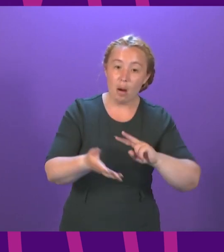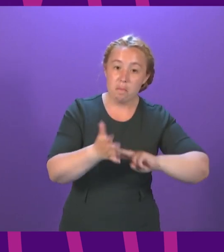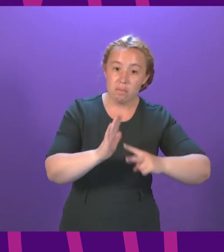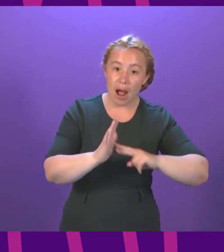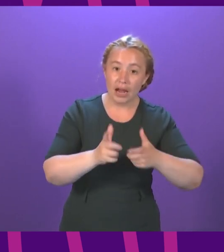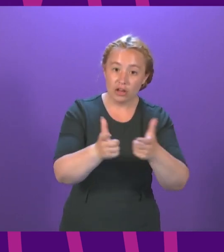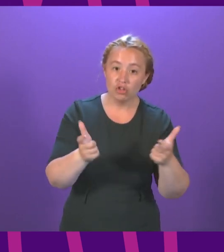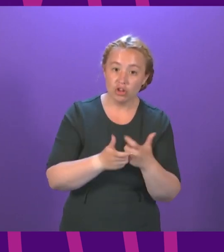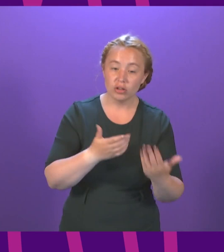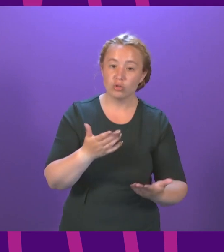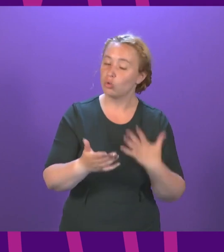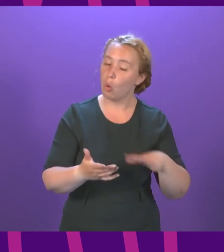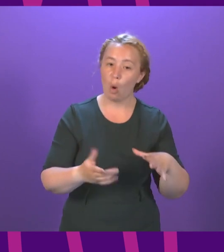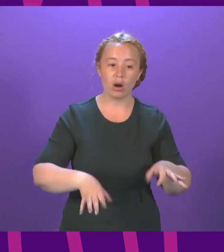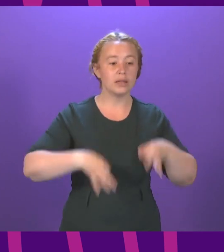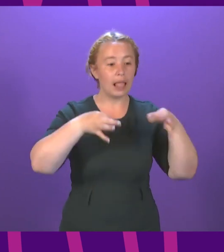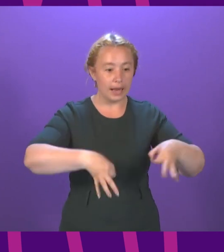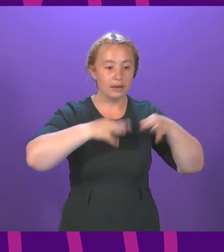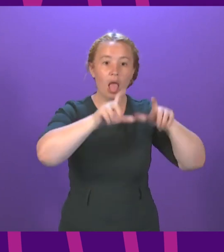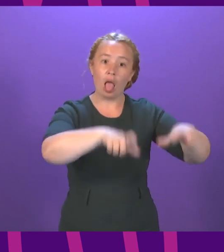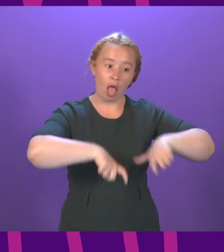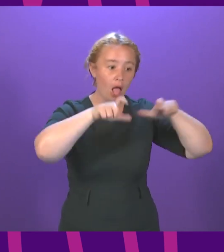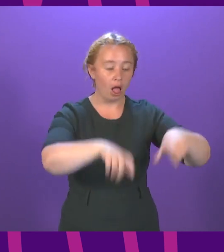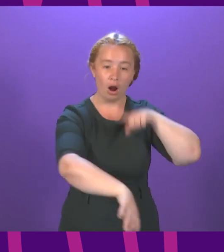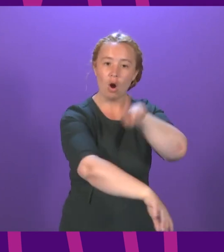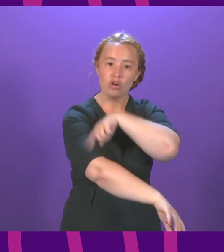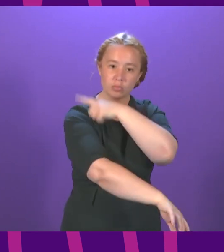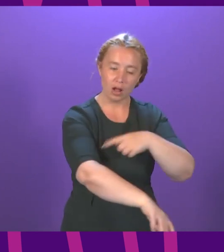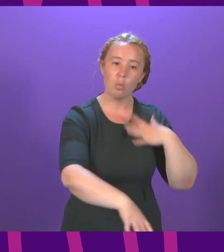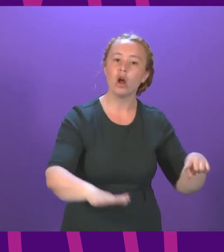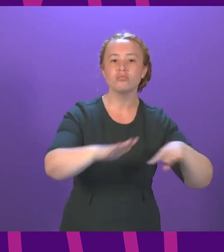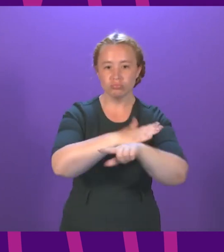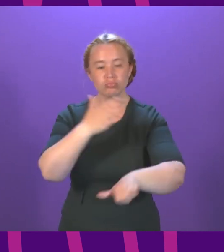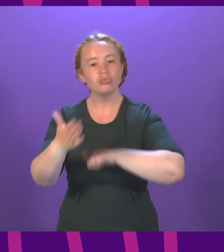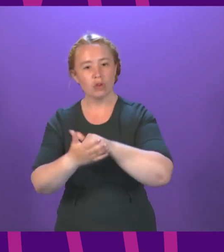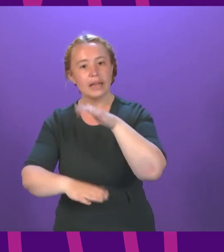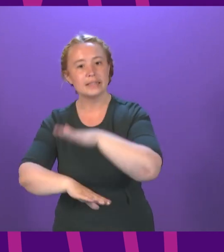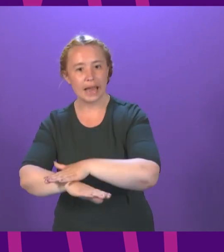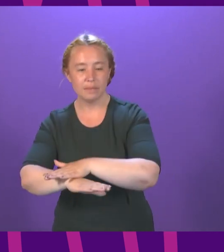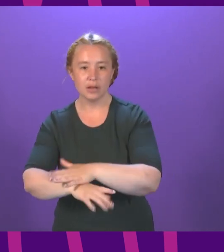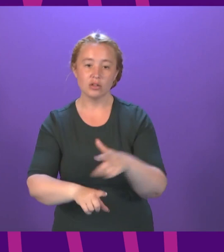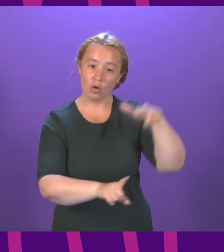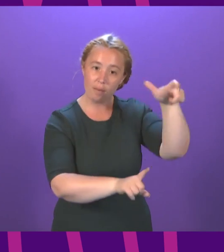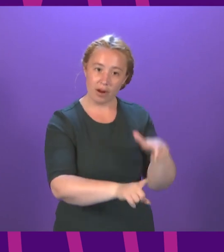discharge from hospital. It is also important that we properly support those who are waiting longer